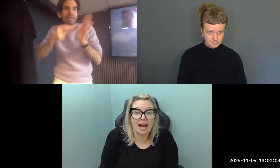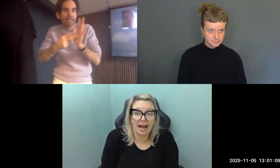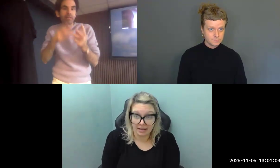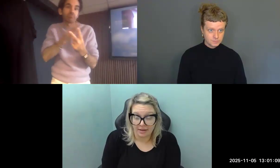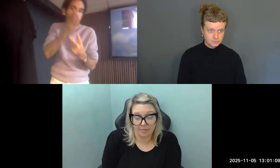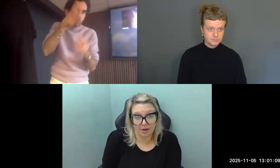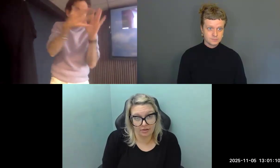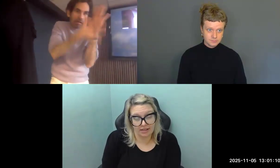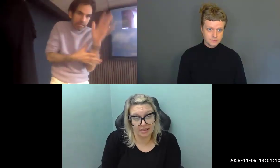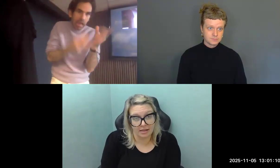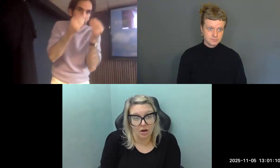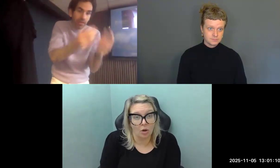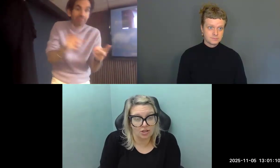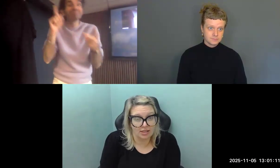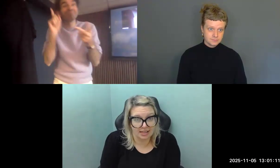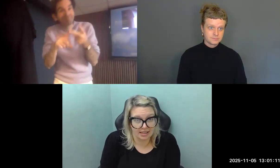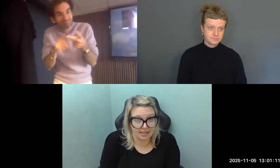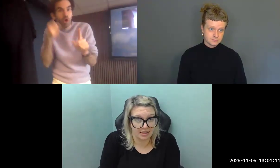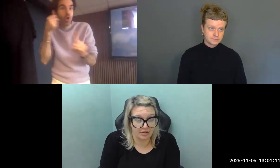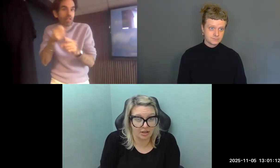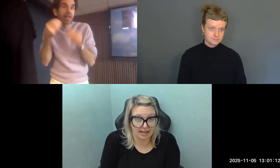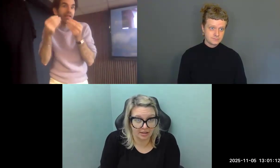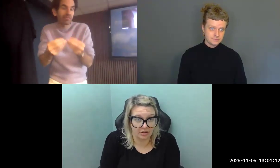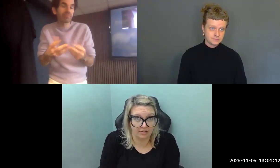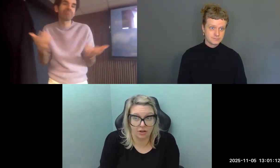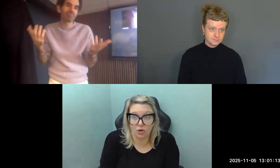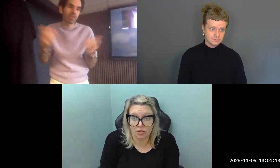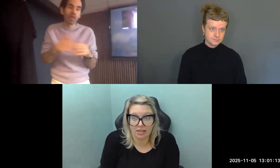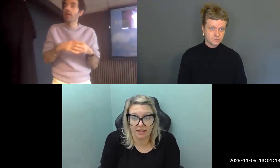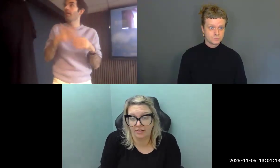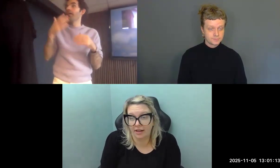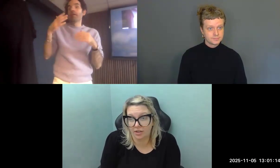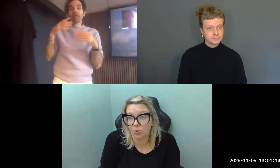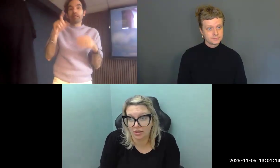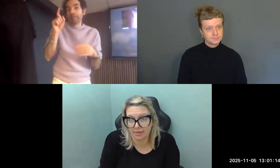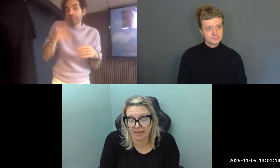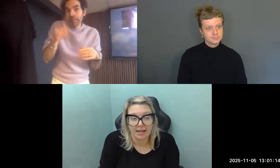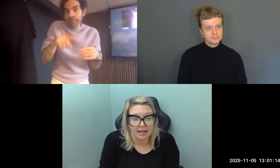that both of these options existed so that lexical GIVE and the causative GIVE that this wouldn't be.